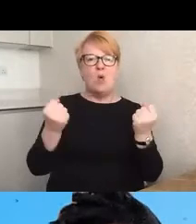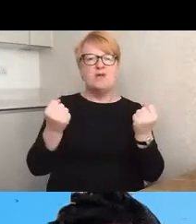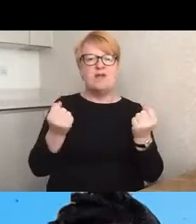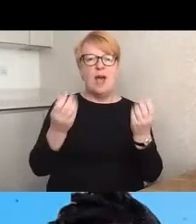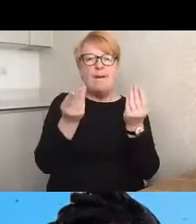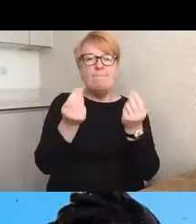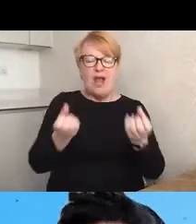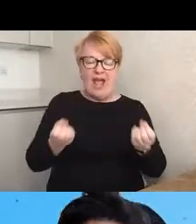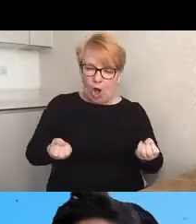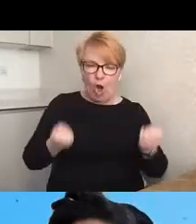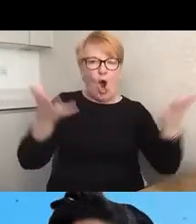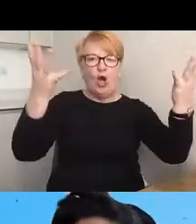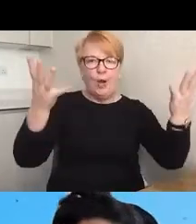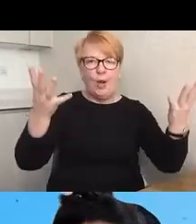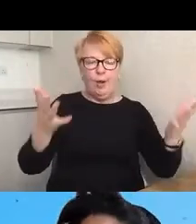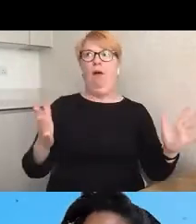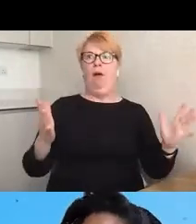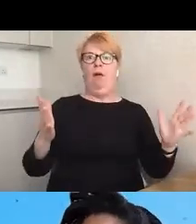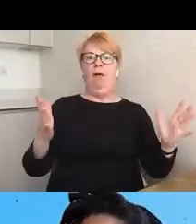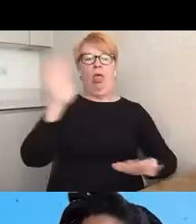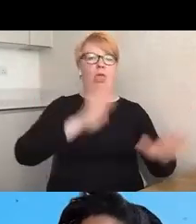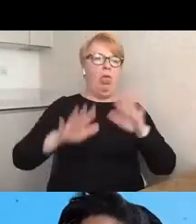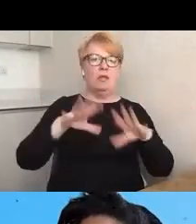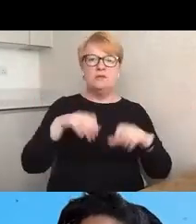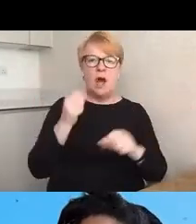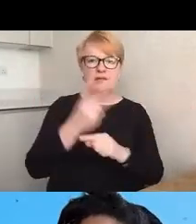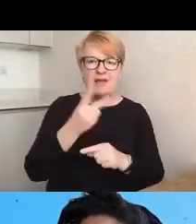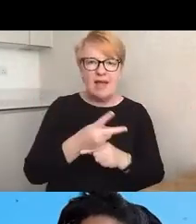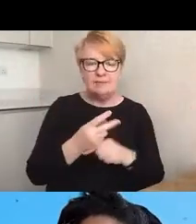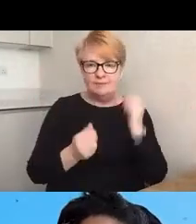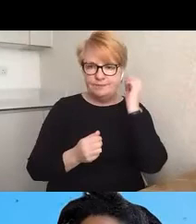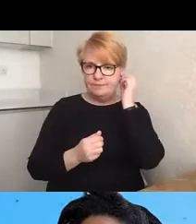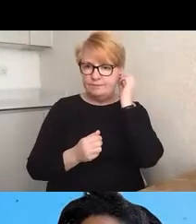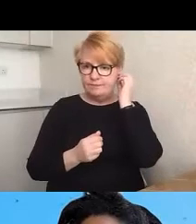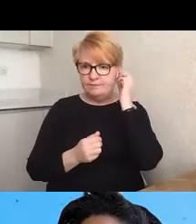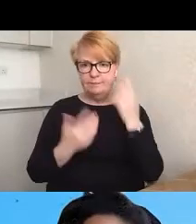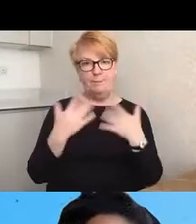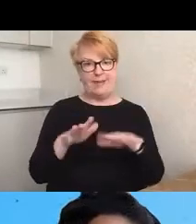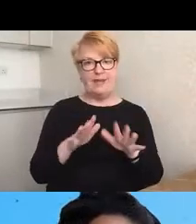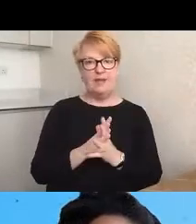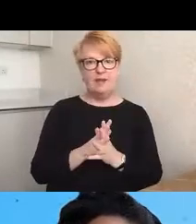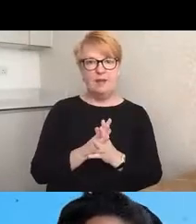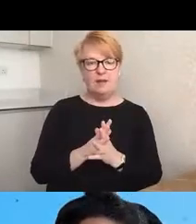to start again and figure that out again. There was huge moments of social unrest,